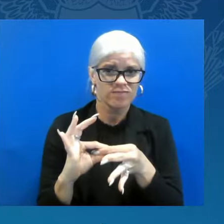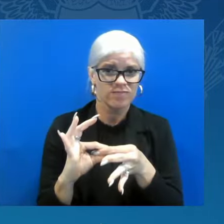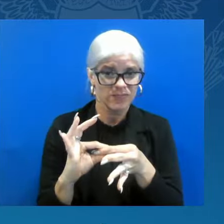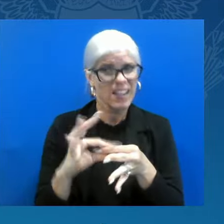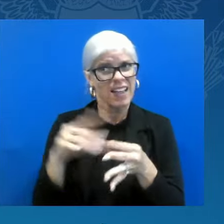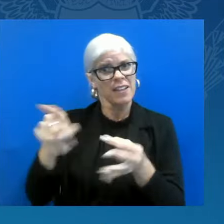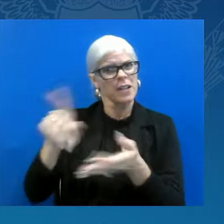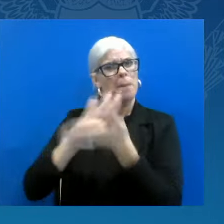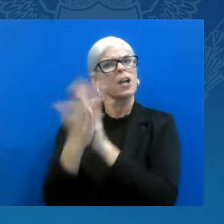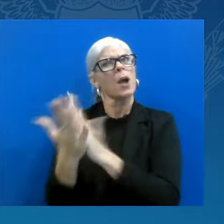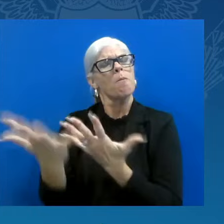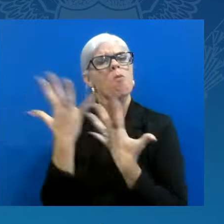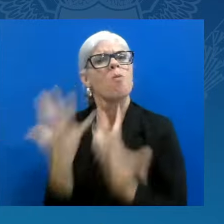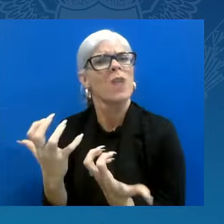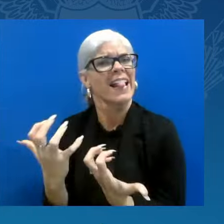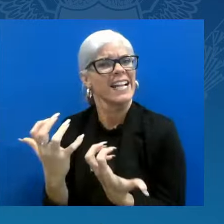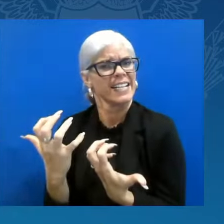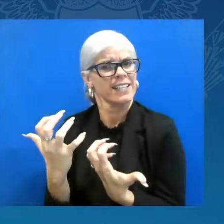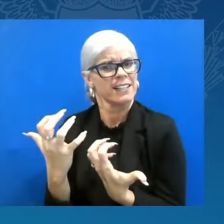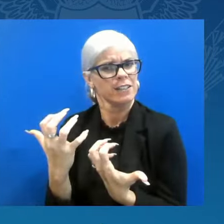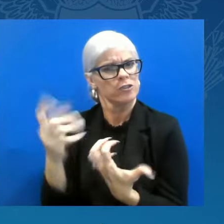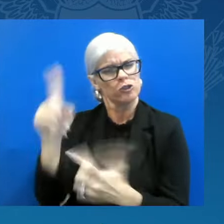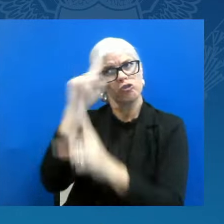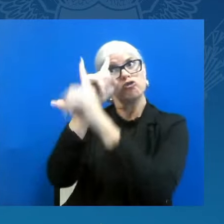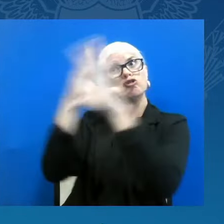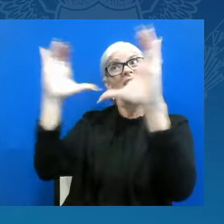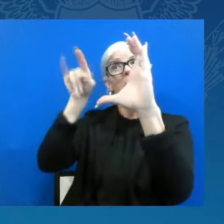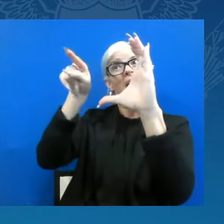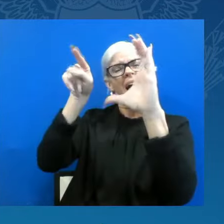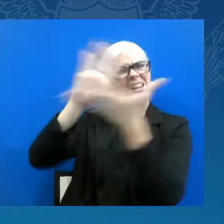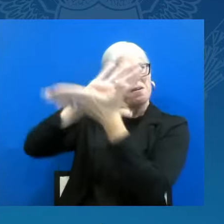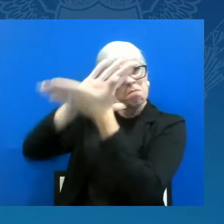Years later as an adult, when I visited Israel for the first time,